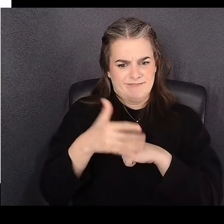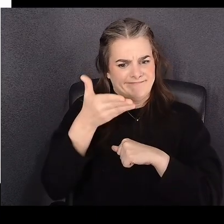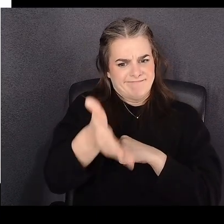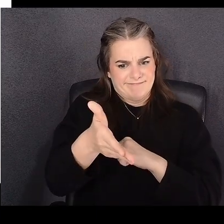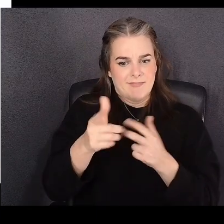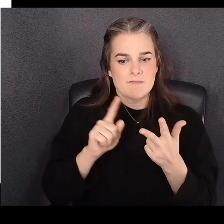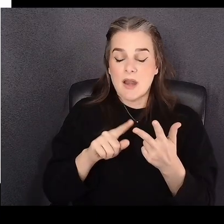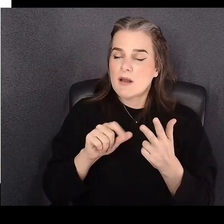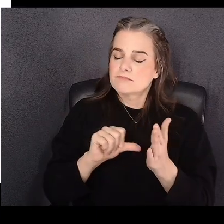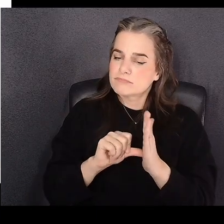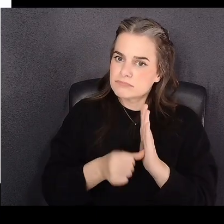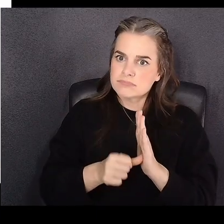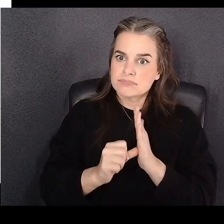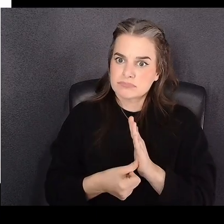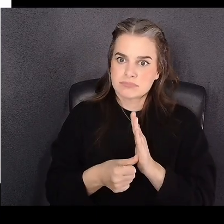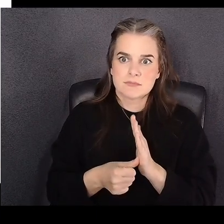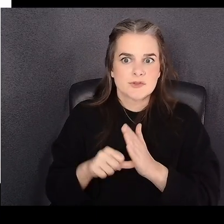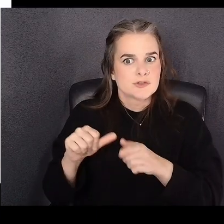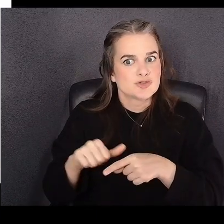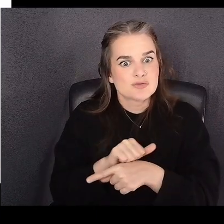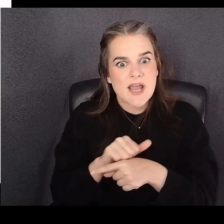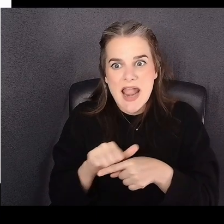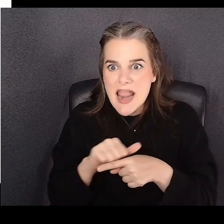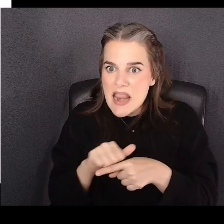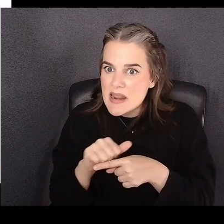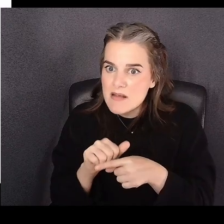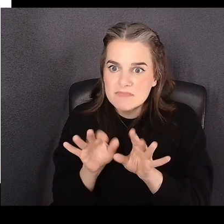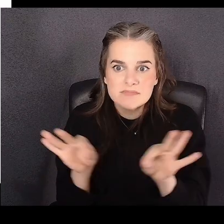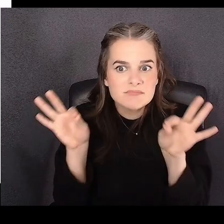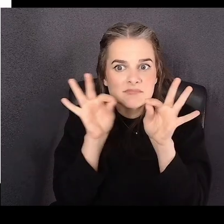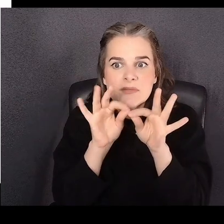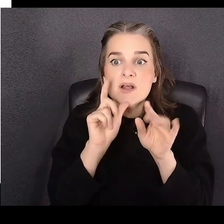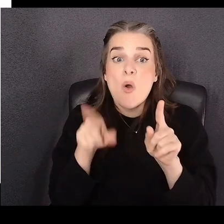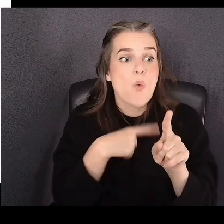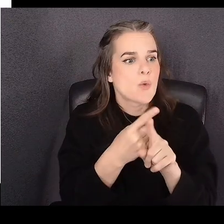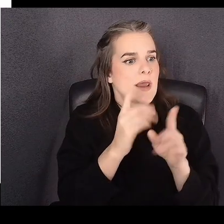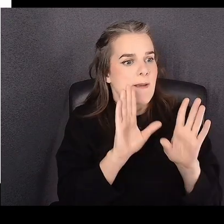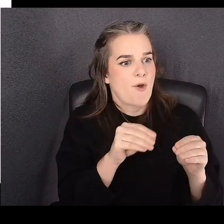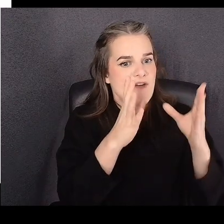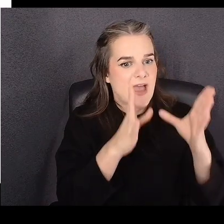not only for providers, but caregivers and everyone that